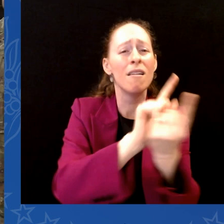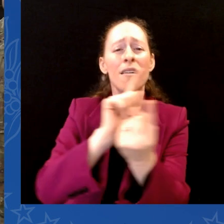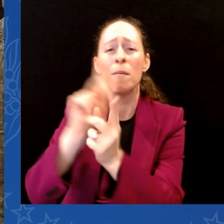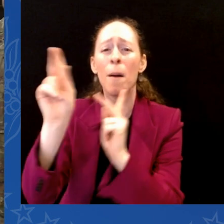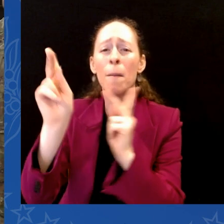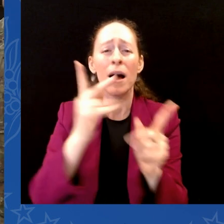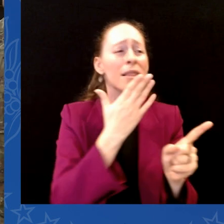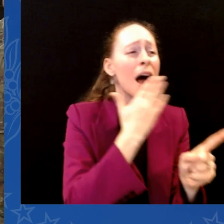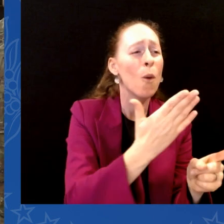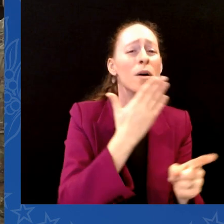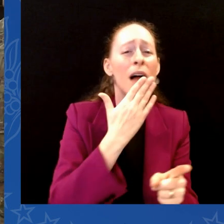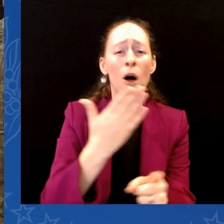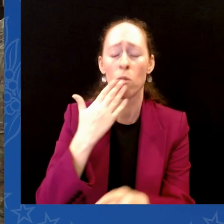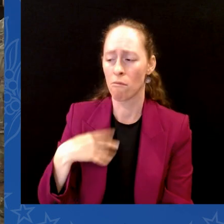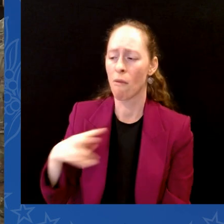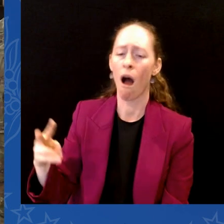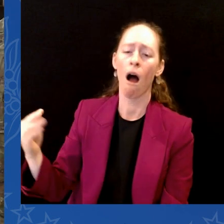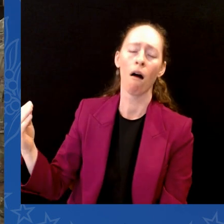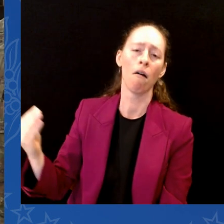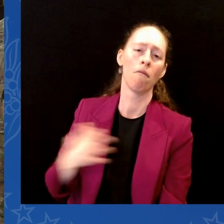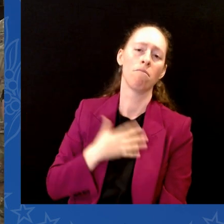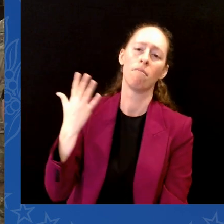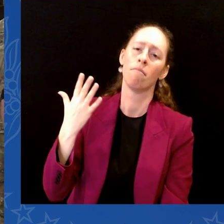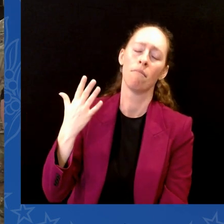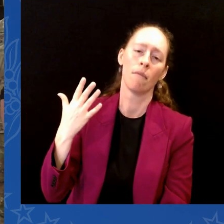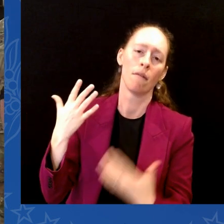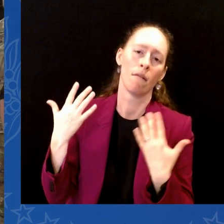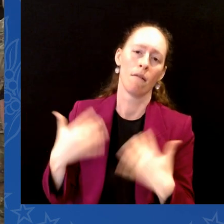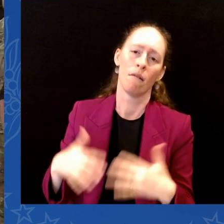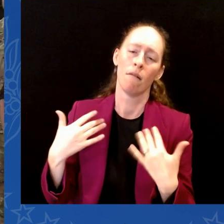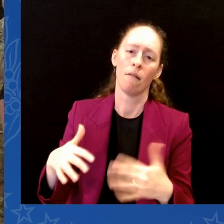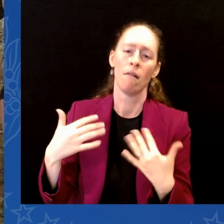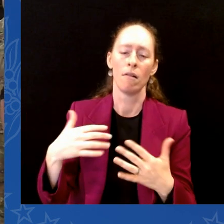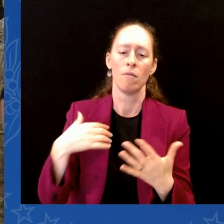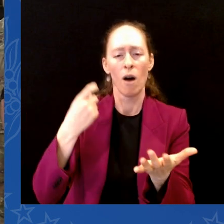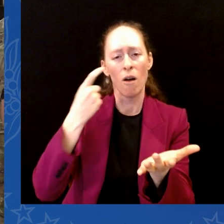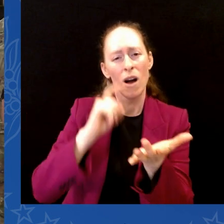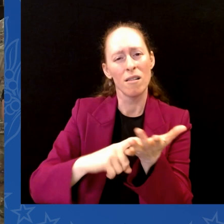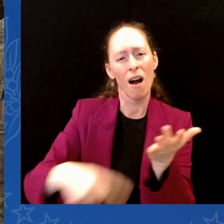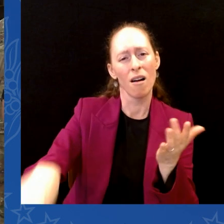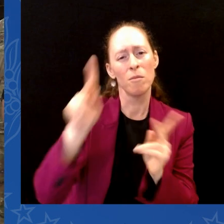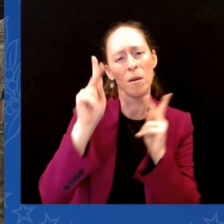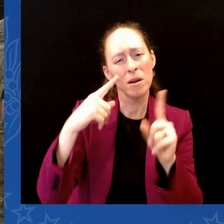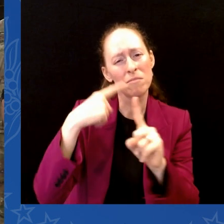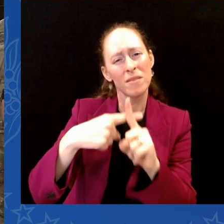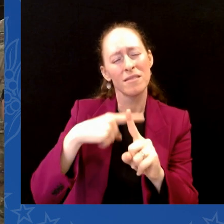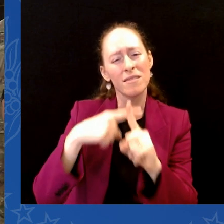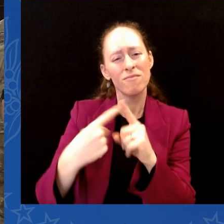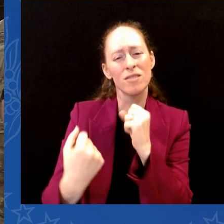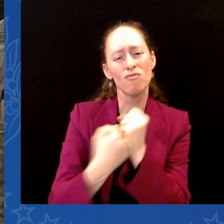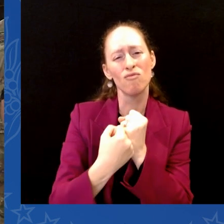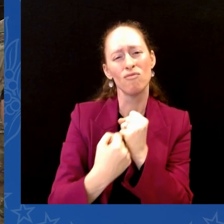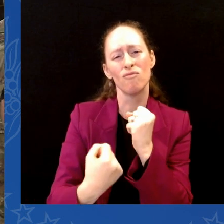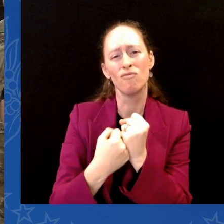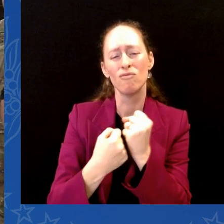They are thankful that they have so many people that are there supporting. And that's really you only get there if it's a team effort.